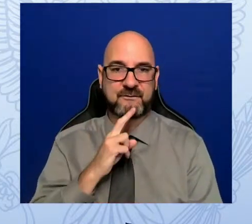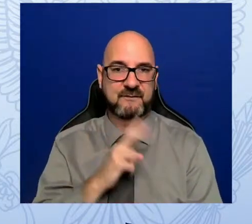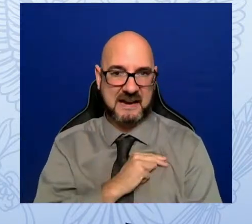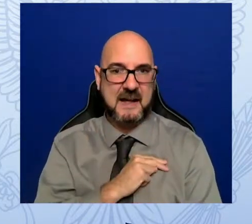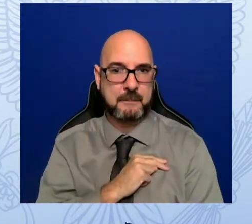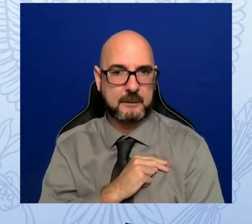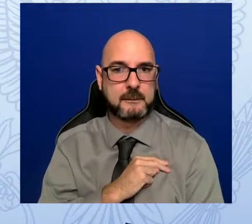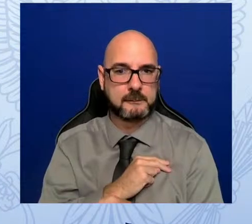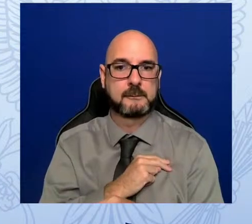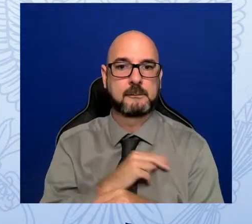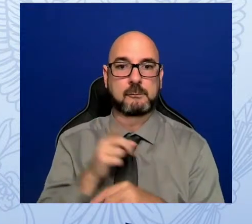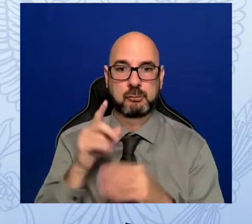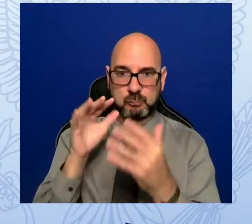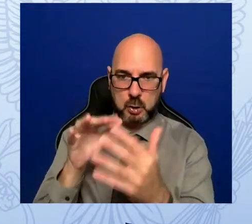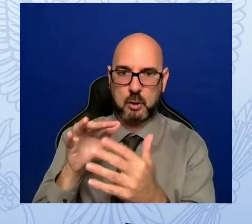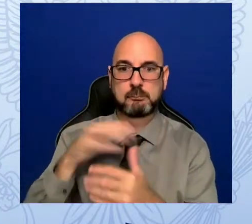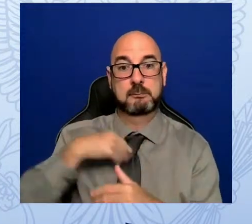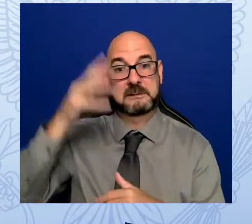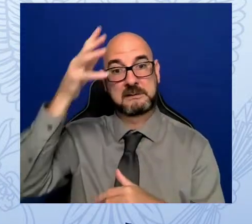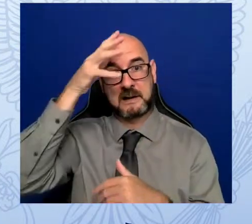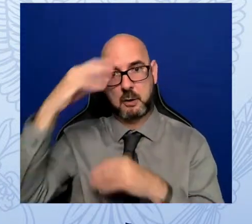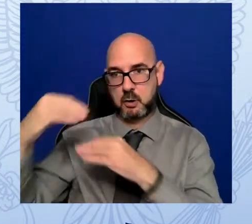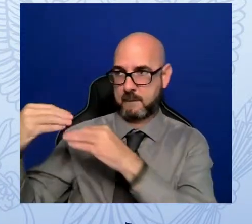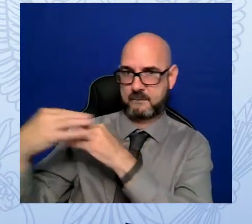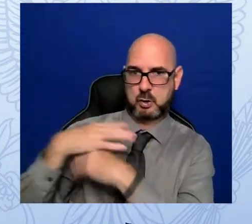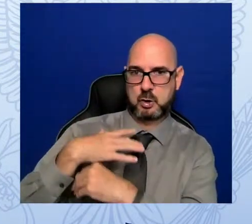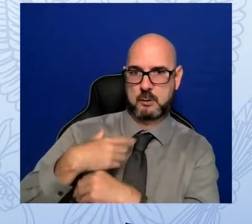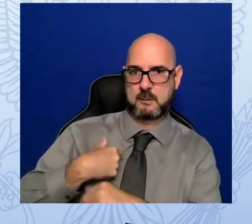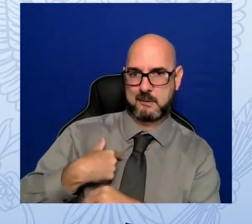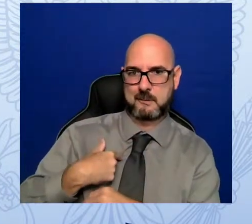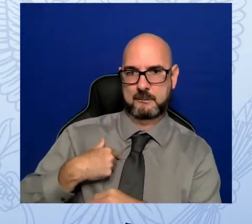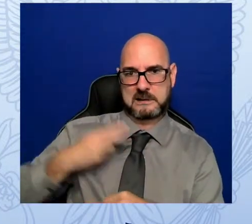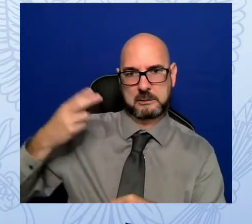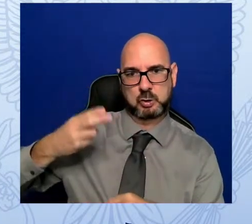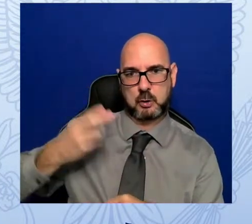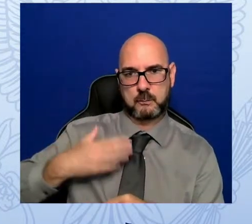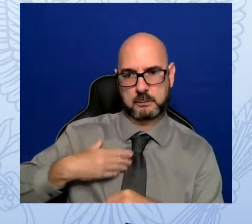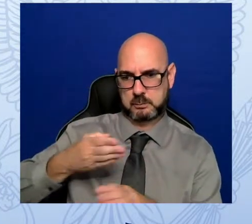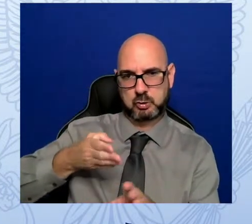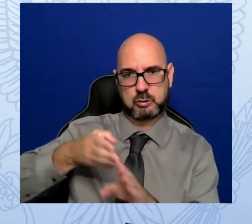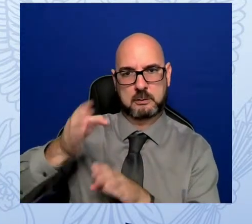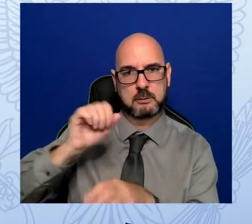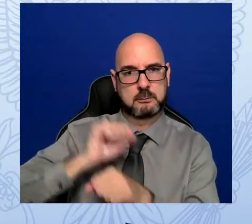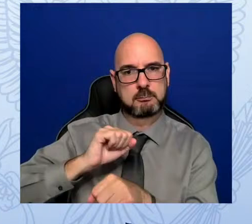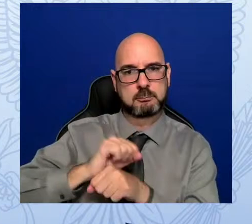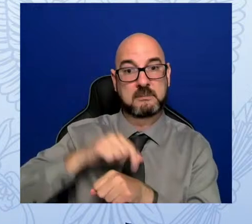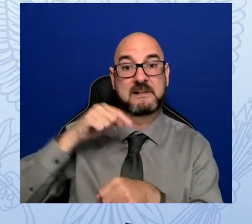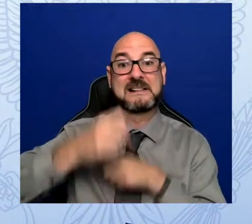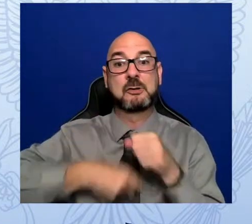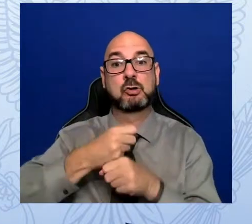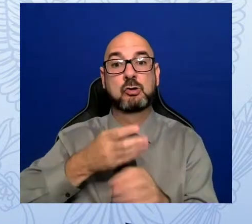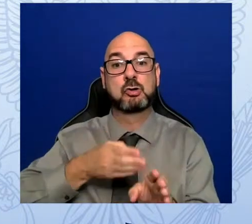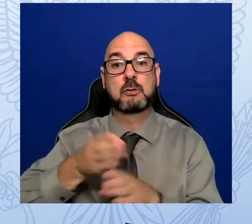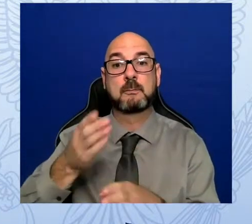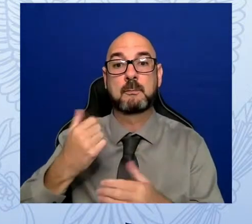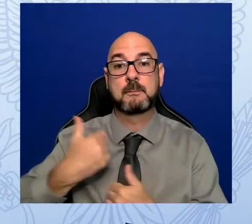It helped to guide me through a 30 year career in the US Army, serving most of that time in special operations as a Green Beret.